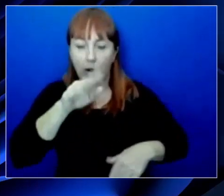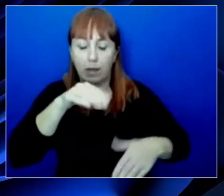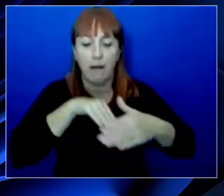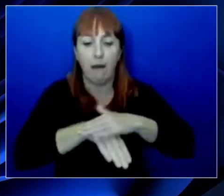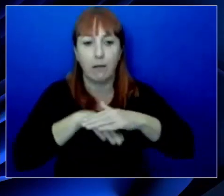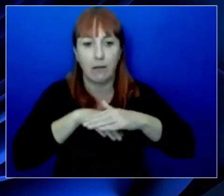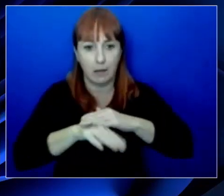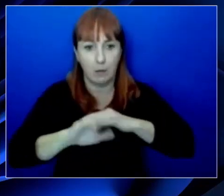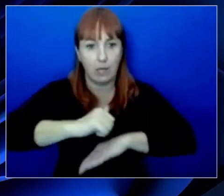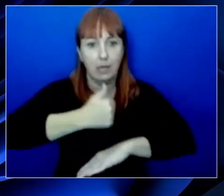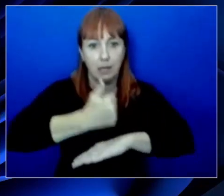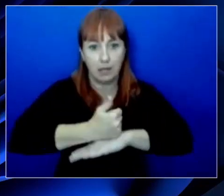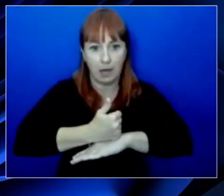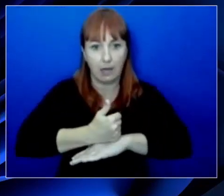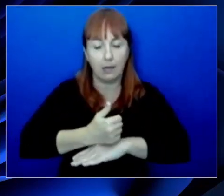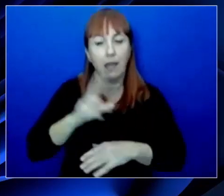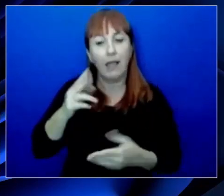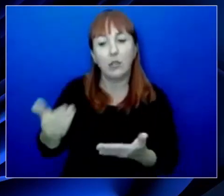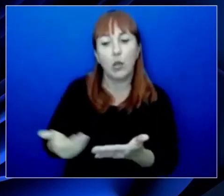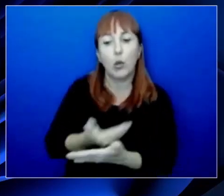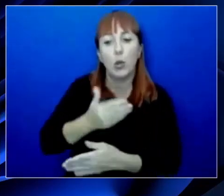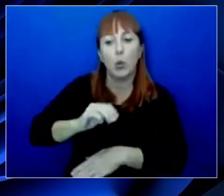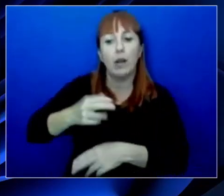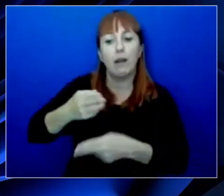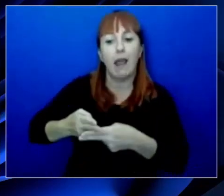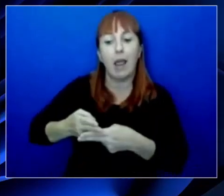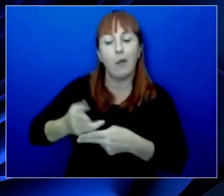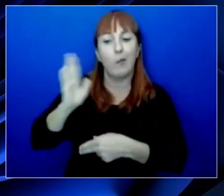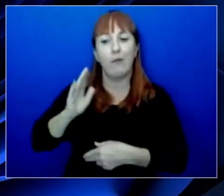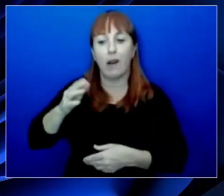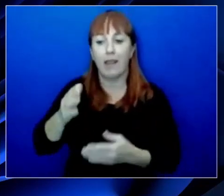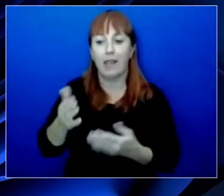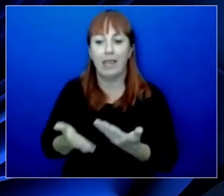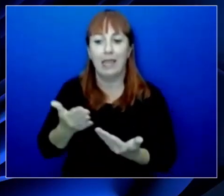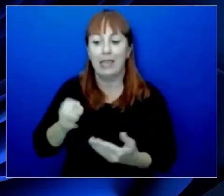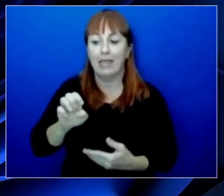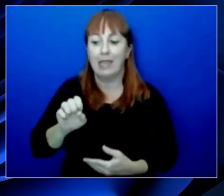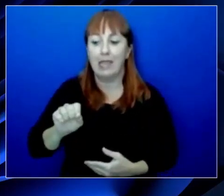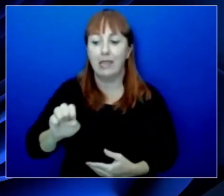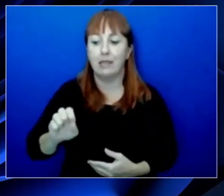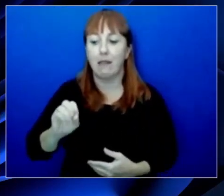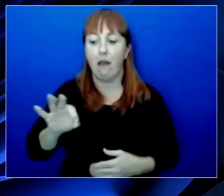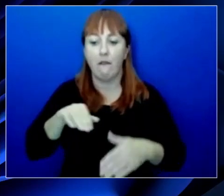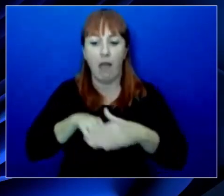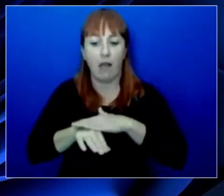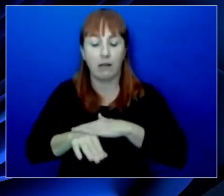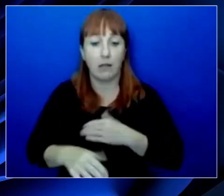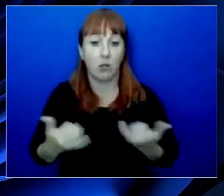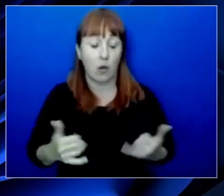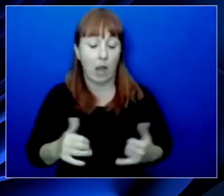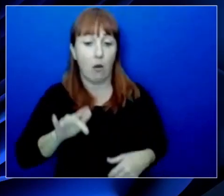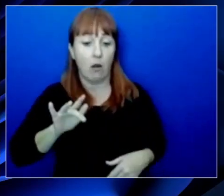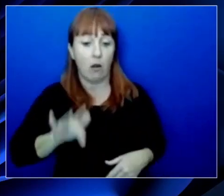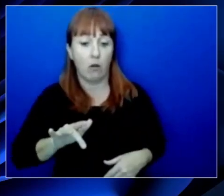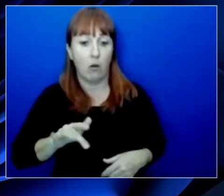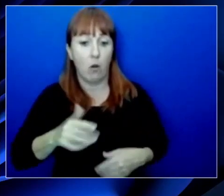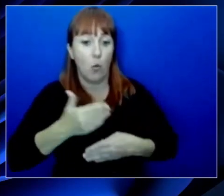which is the new name for ease of access, so let's press control Windows N as in narrator